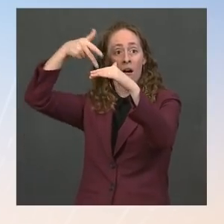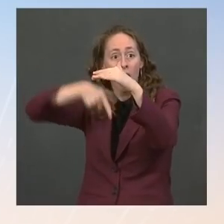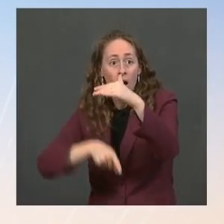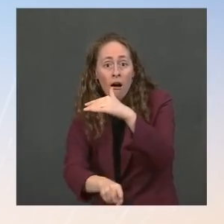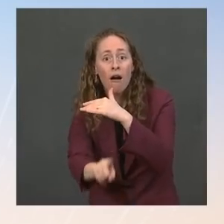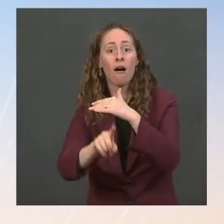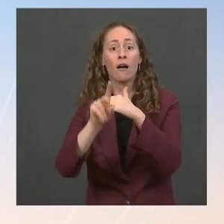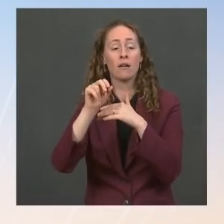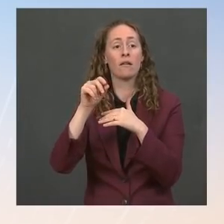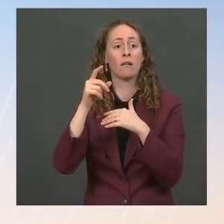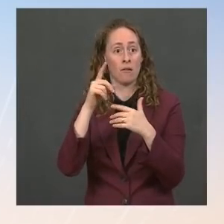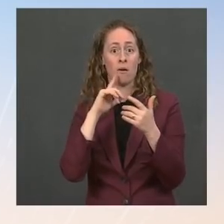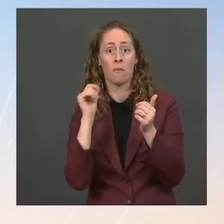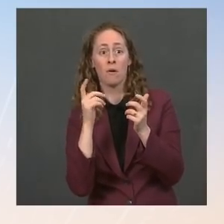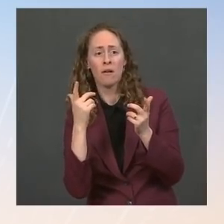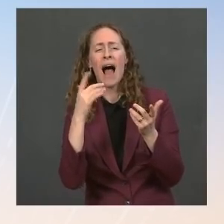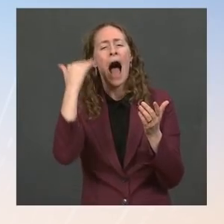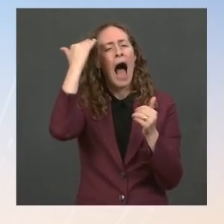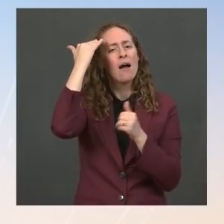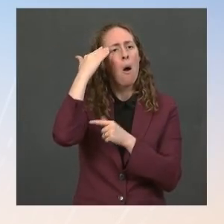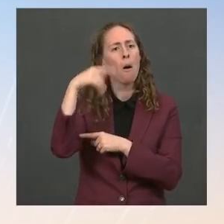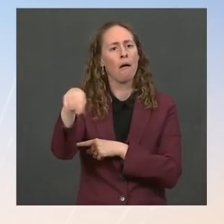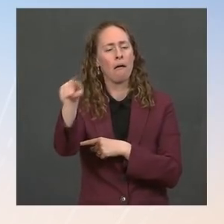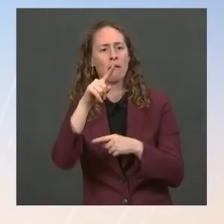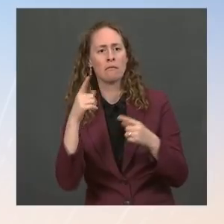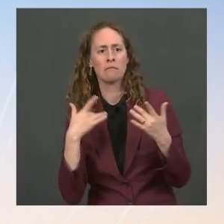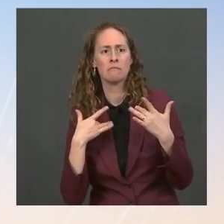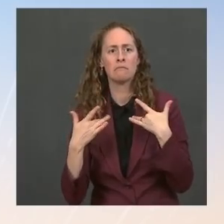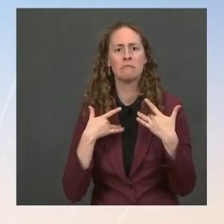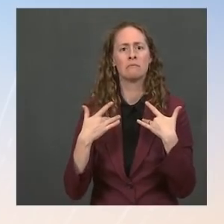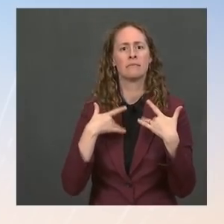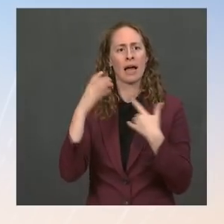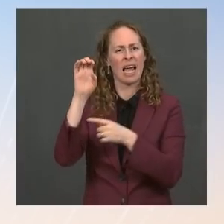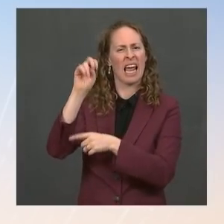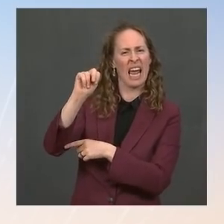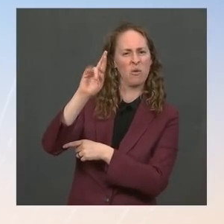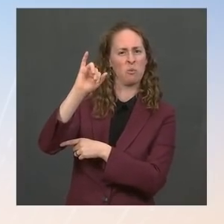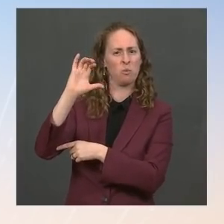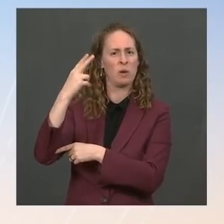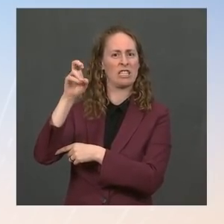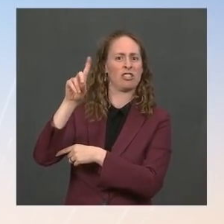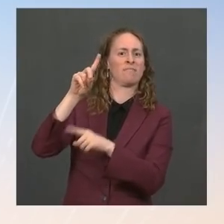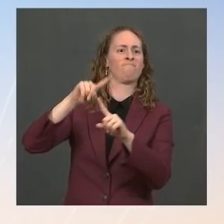The Press: Yeah. Ms Psaki: -- but it's important for people to understand that as well. These are conventionally armed submarines